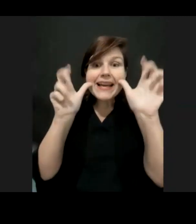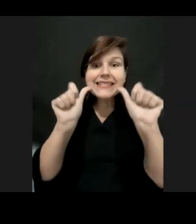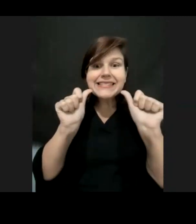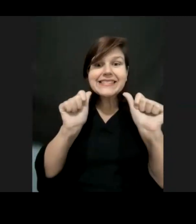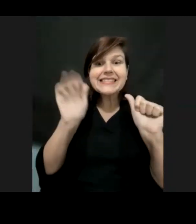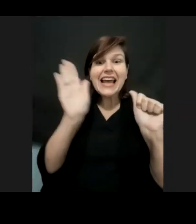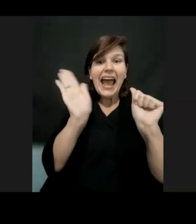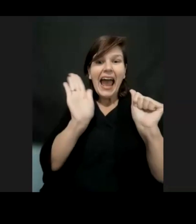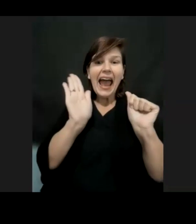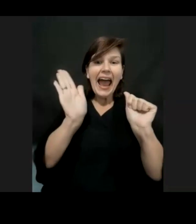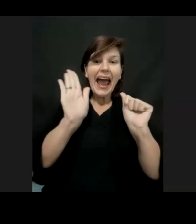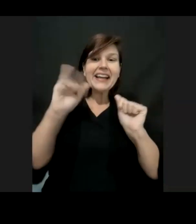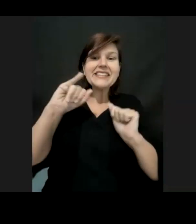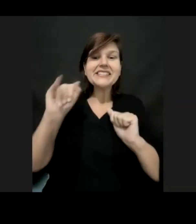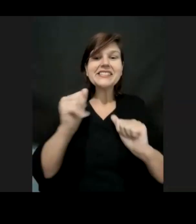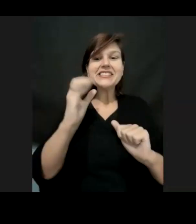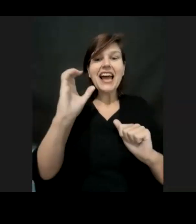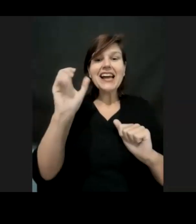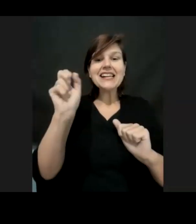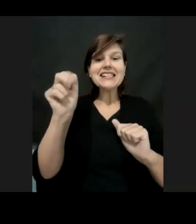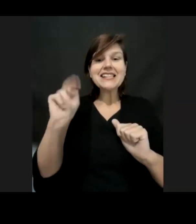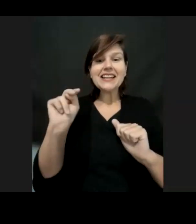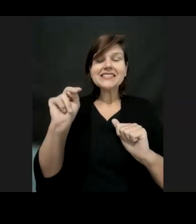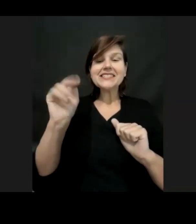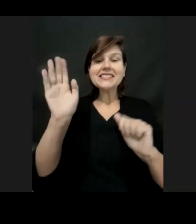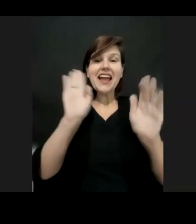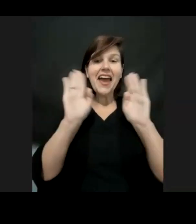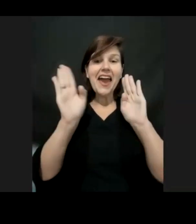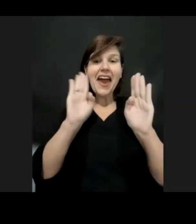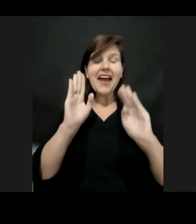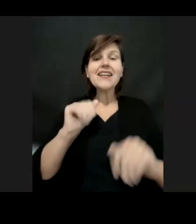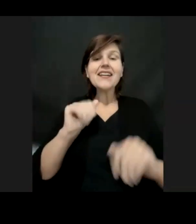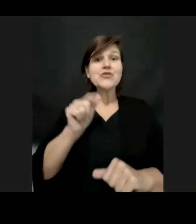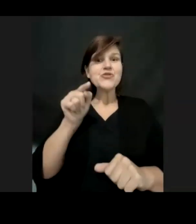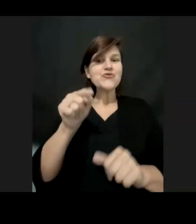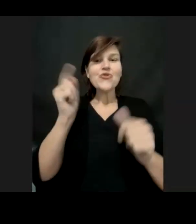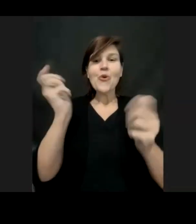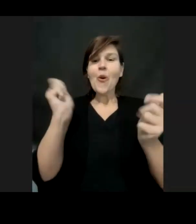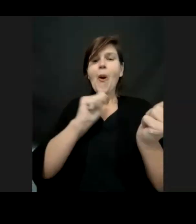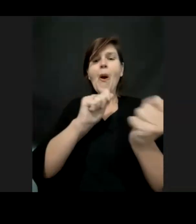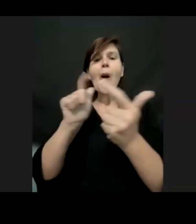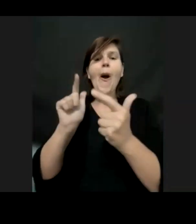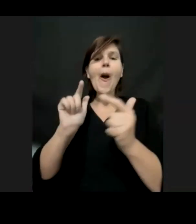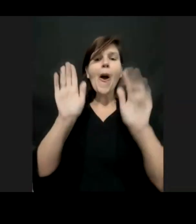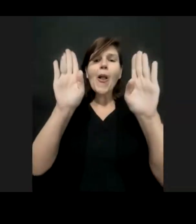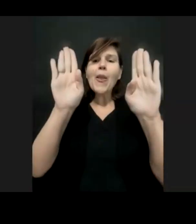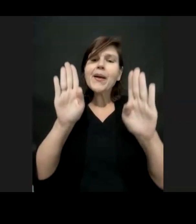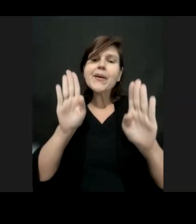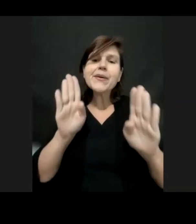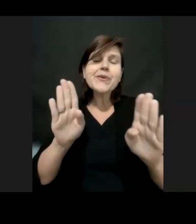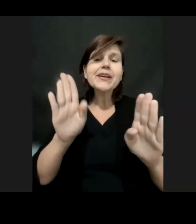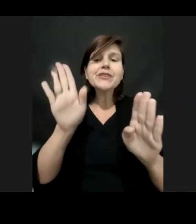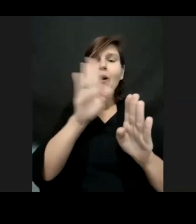Whoop-a-dee-doo, everybody! ∂ ∂ We think you're all incredible! ∂ ∂ We think you’re all amazing! ∂ ∂